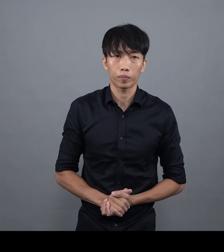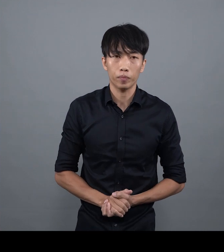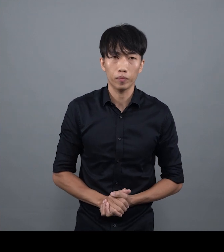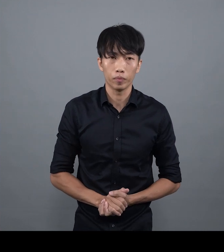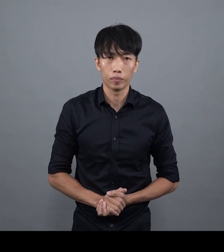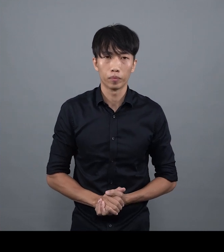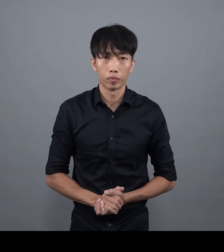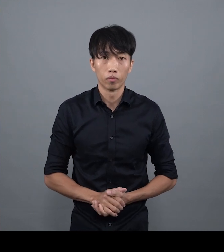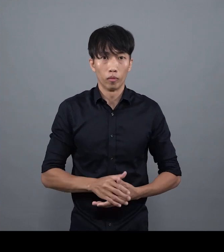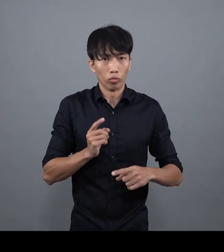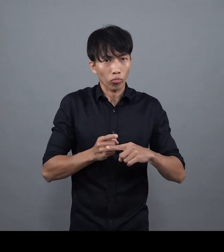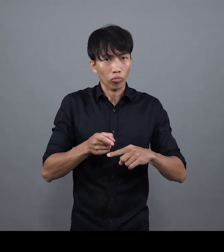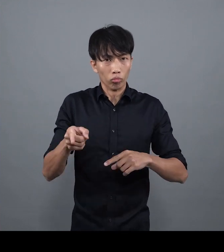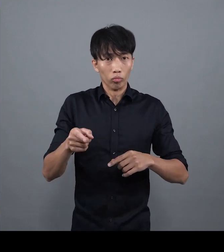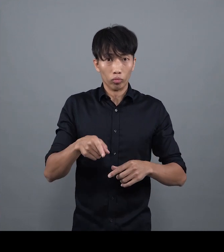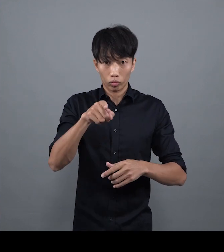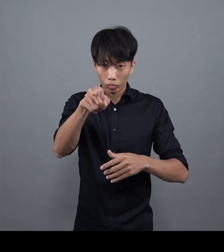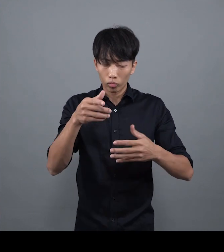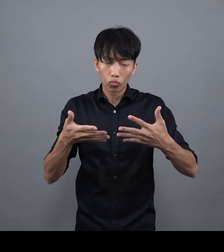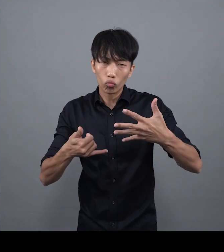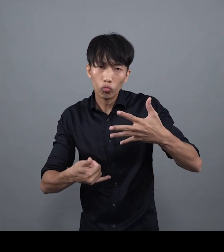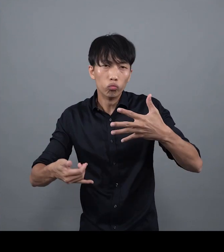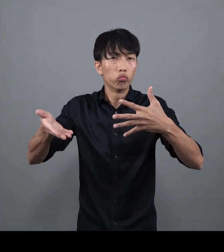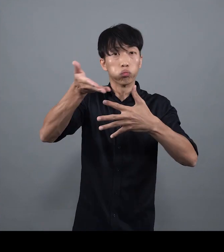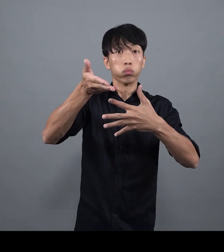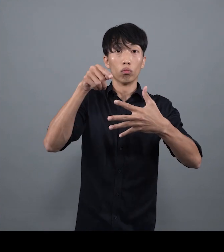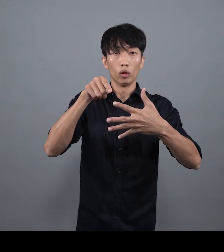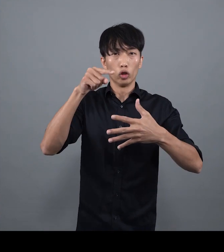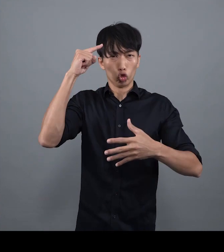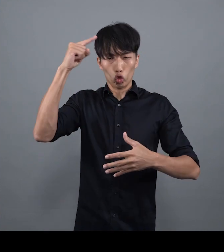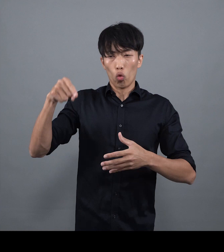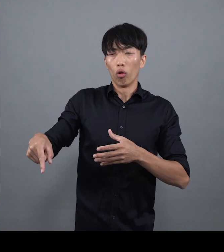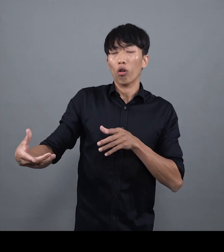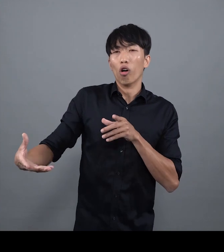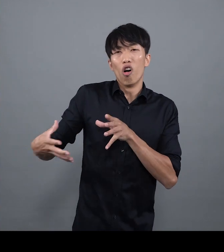When you're at a certain stage in life you don't want to keep them around you anymore